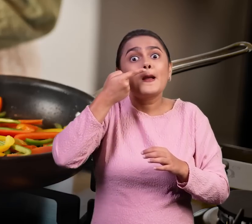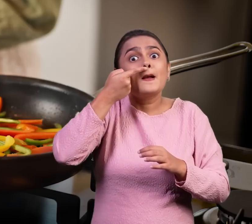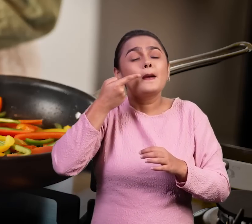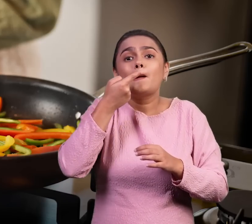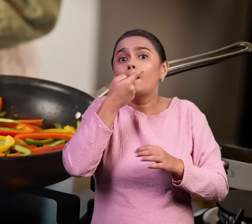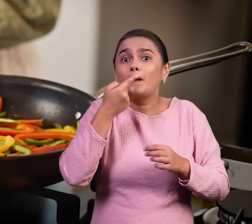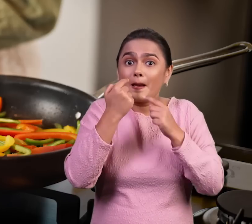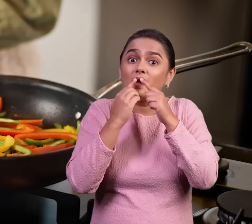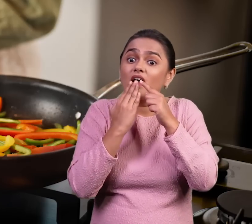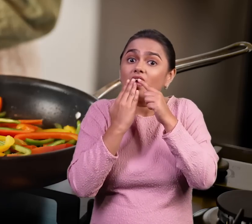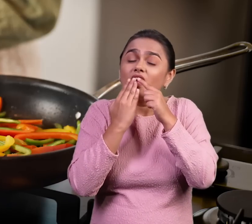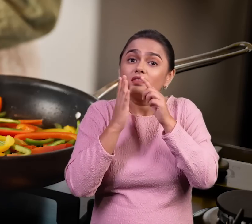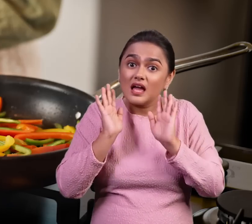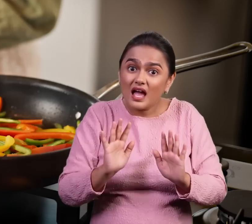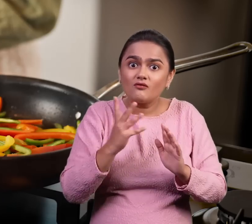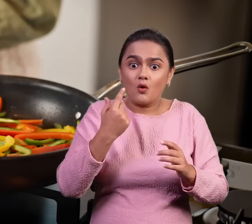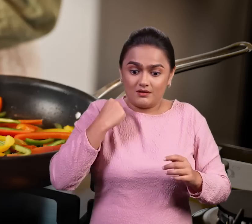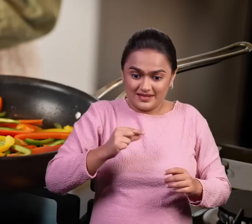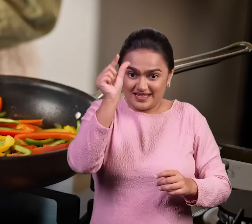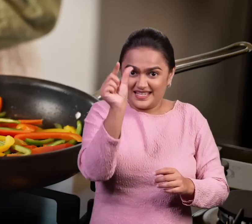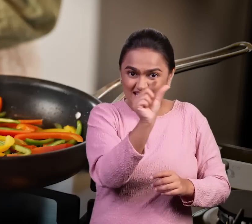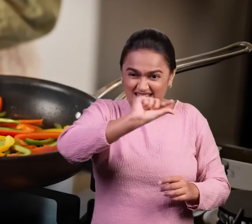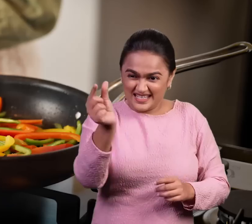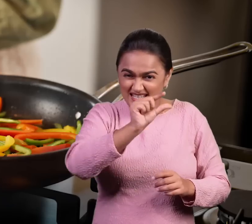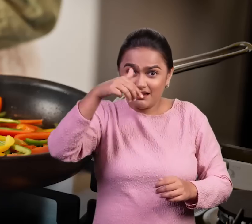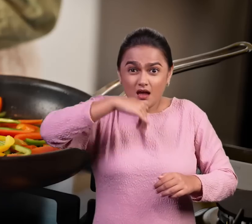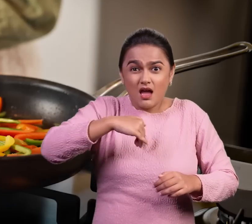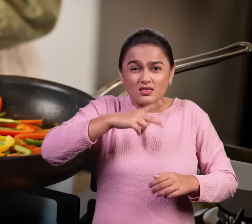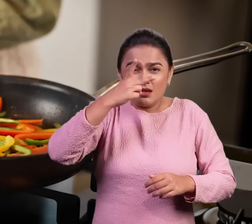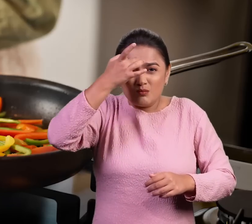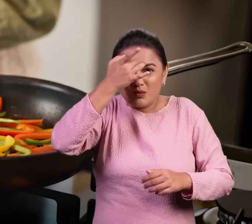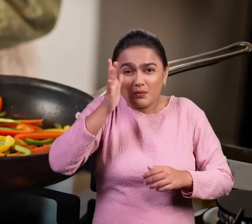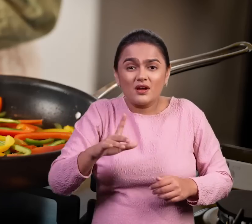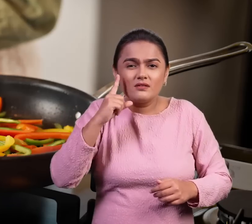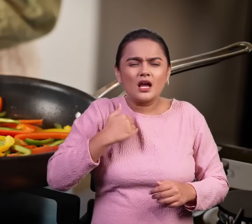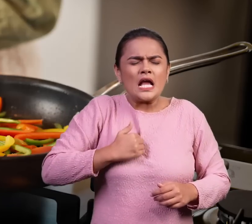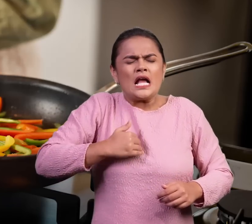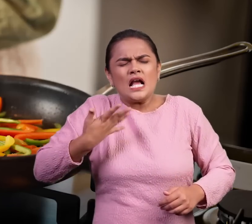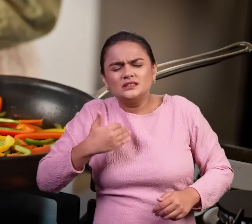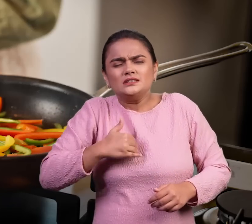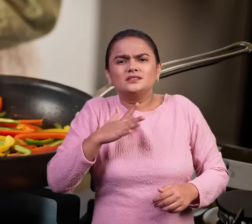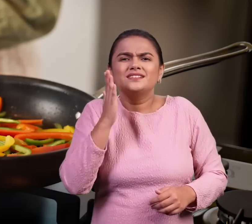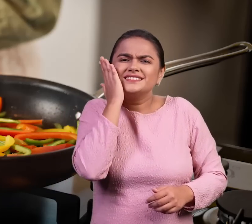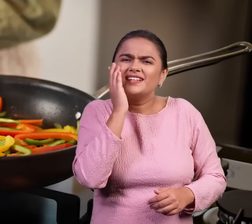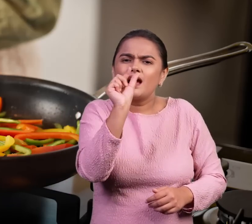or an intestinal injury like ulcers due to excessive acidity, as commonly seen.